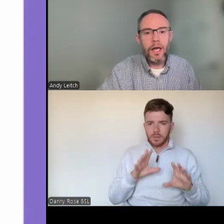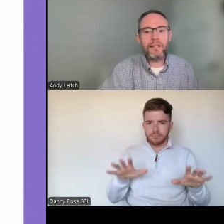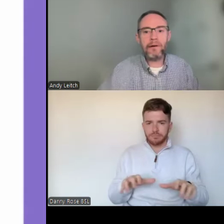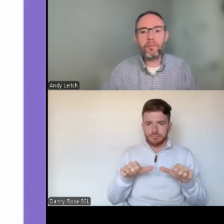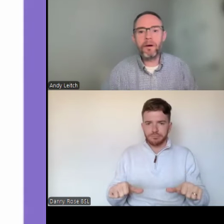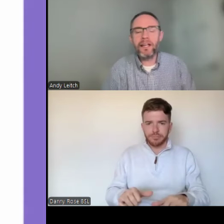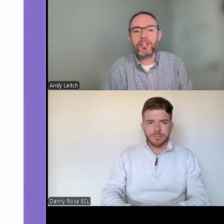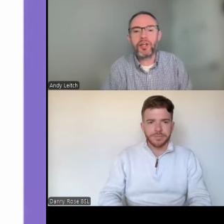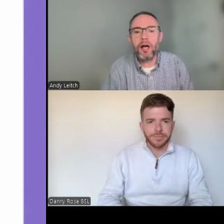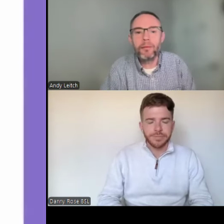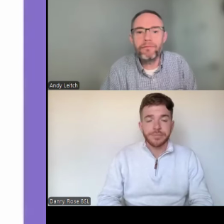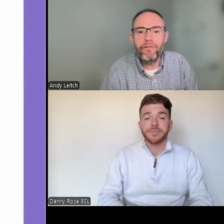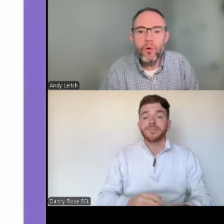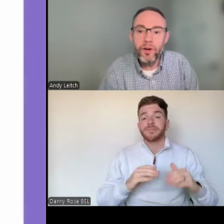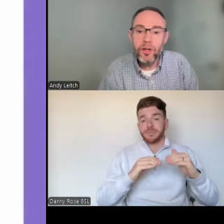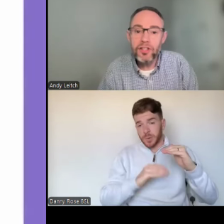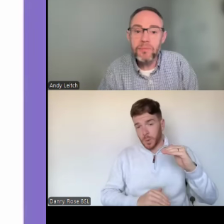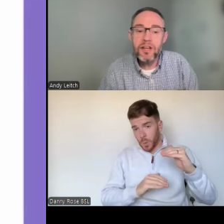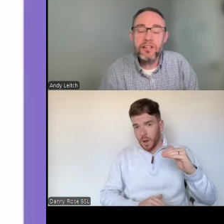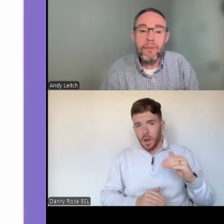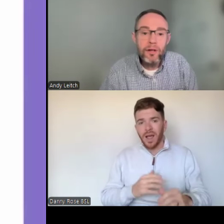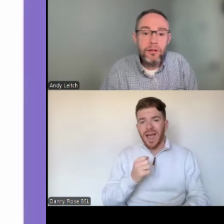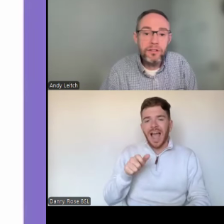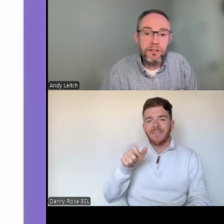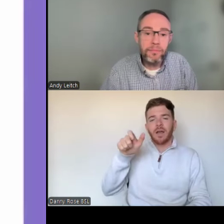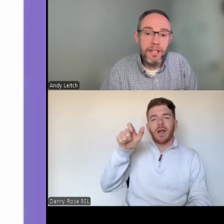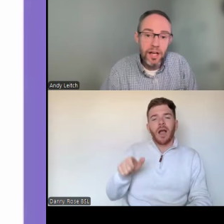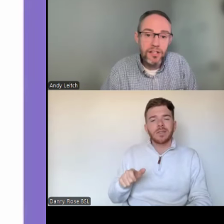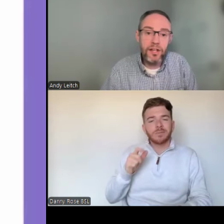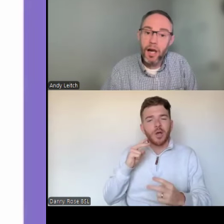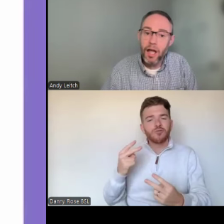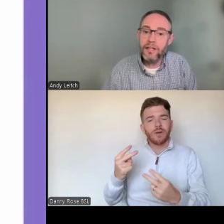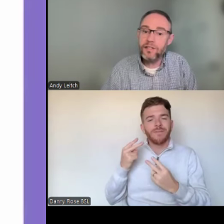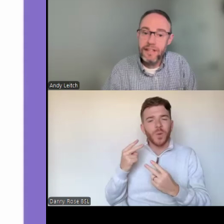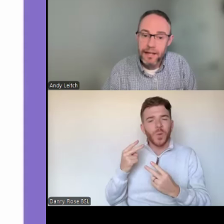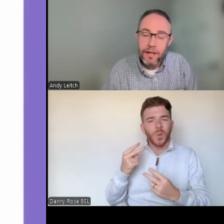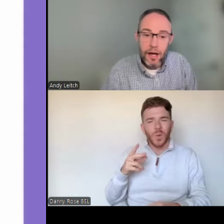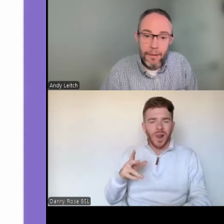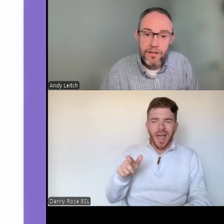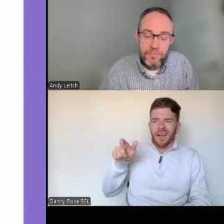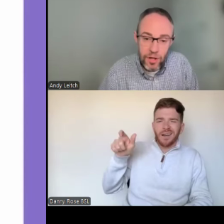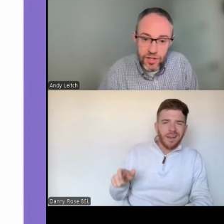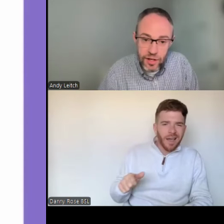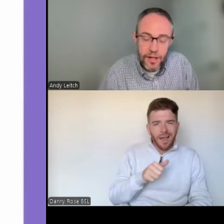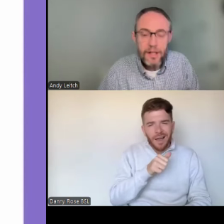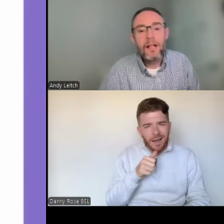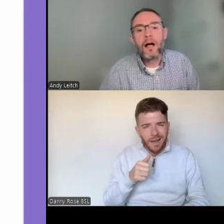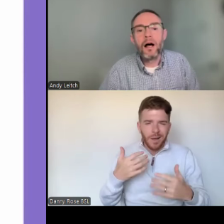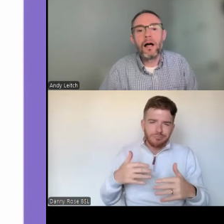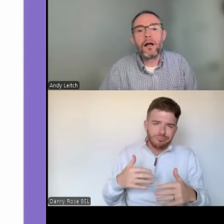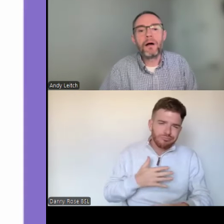Lower down on the page, number four, we've got a customer testimonial, so [?] nice that a client has said about this person,